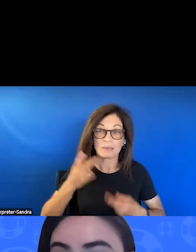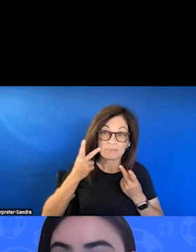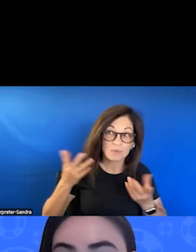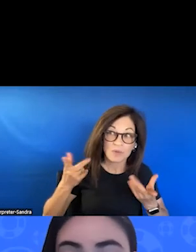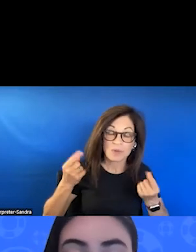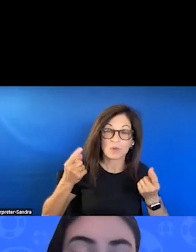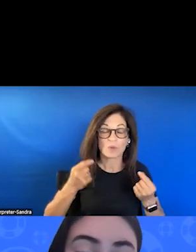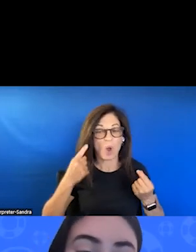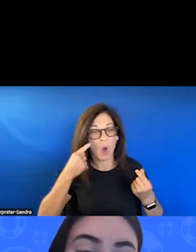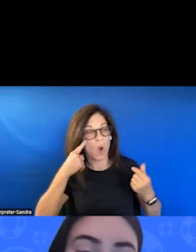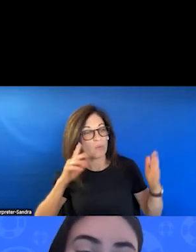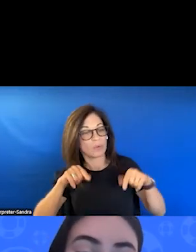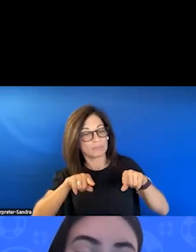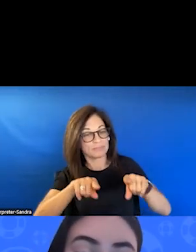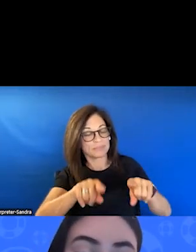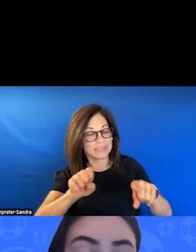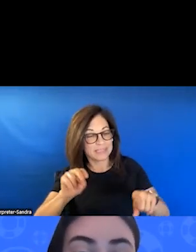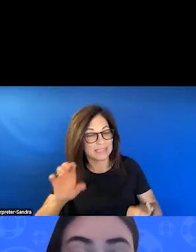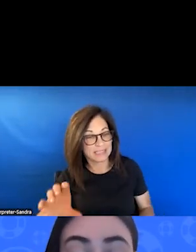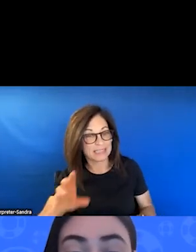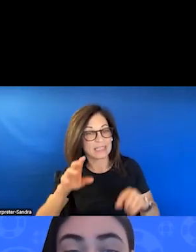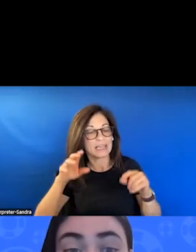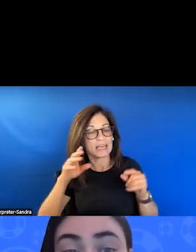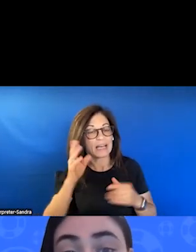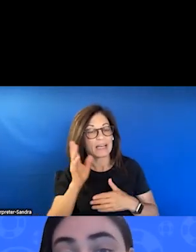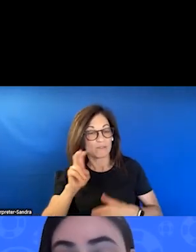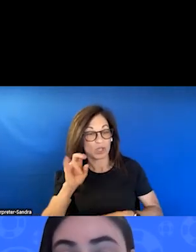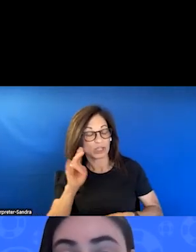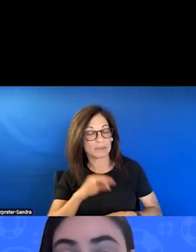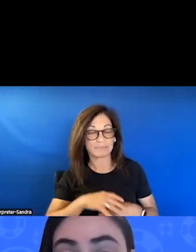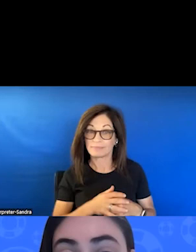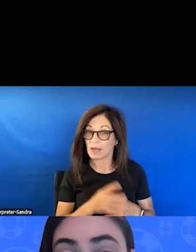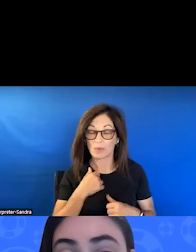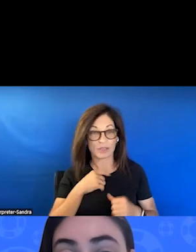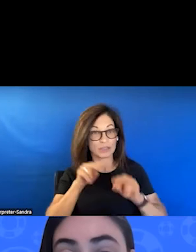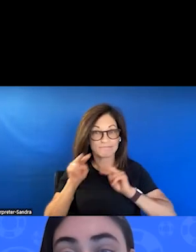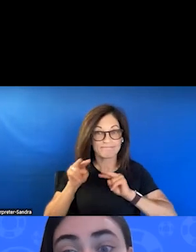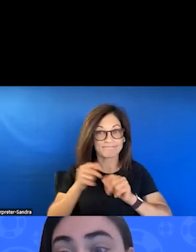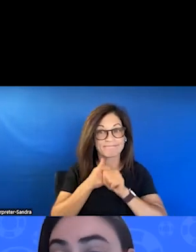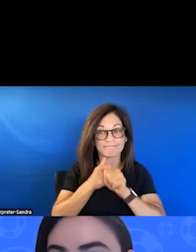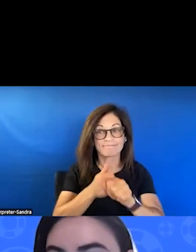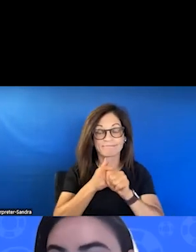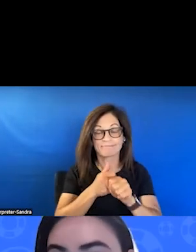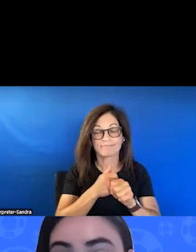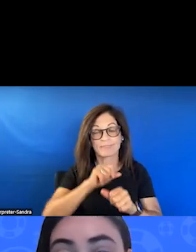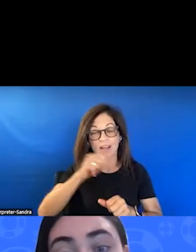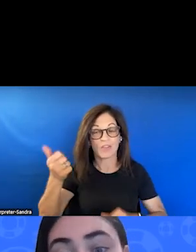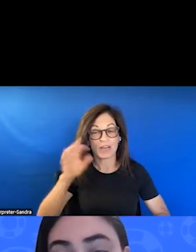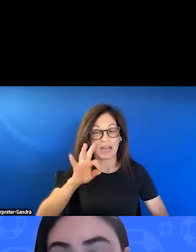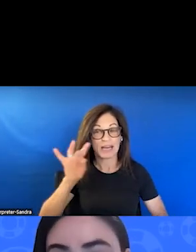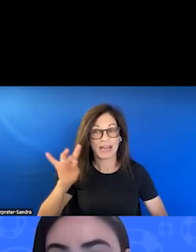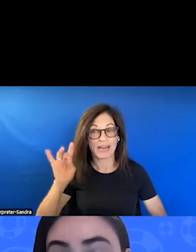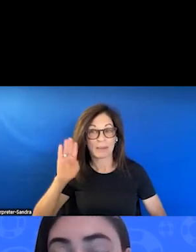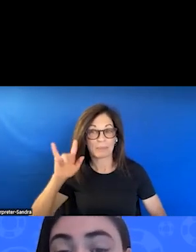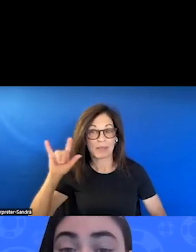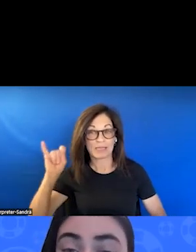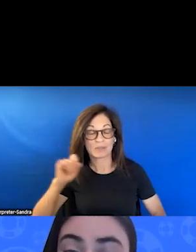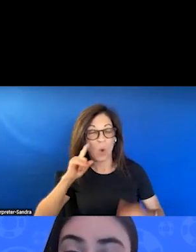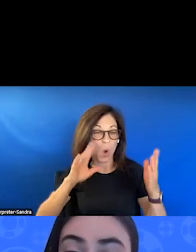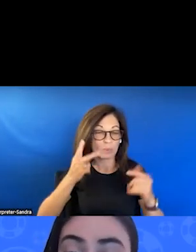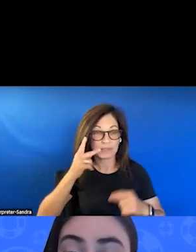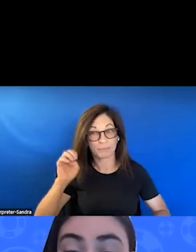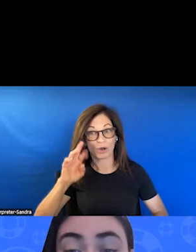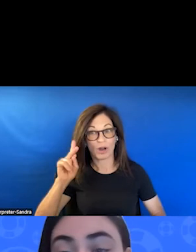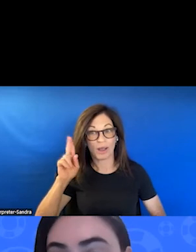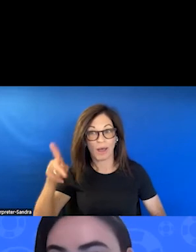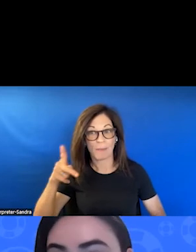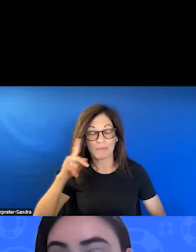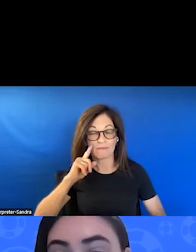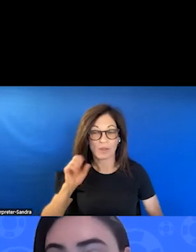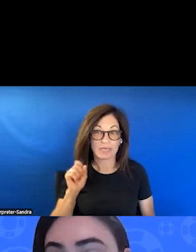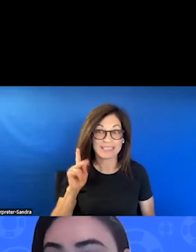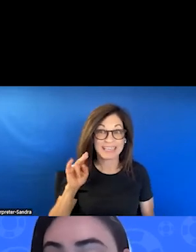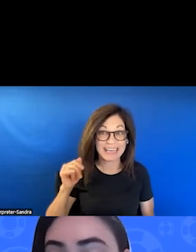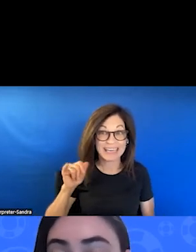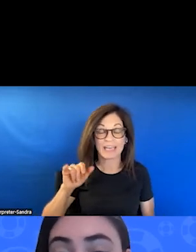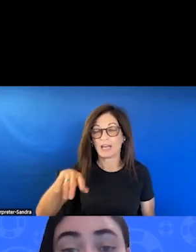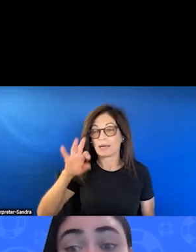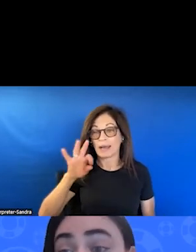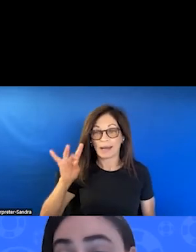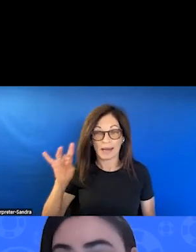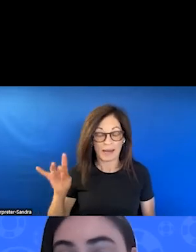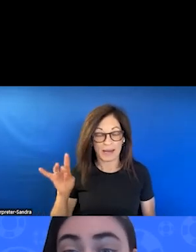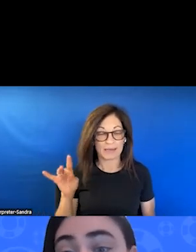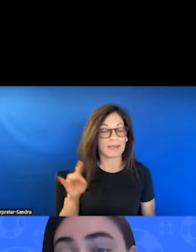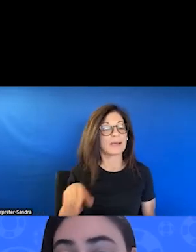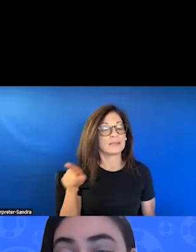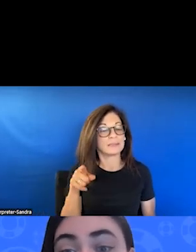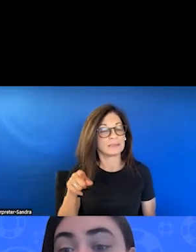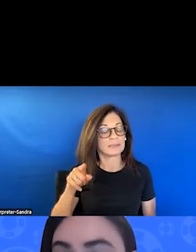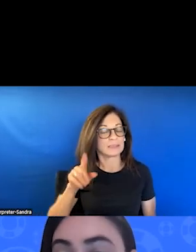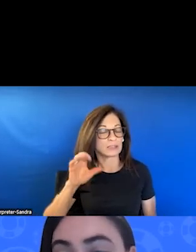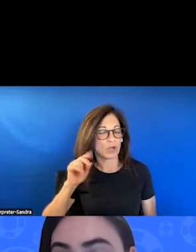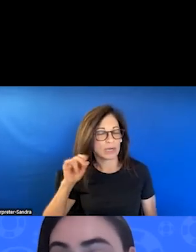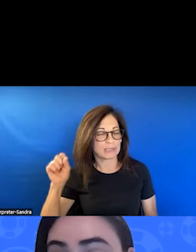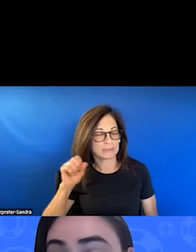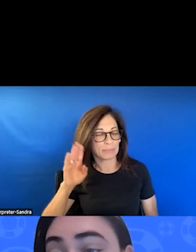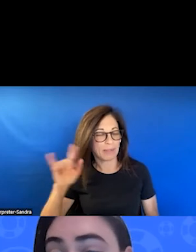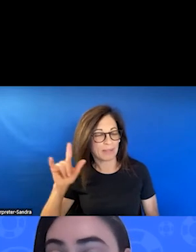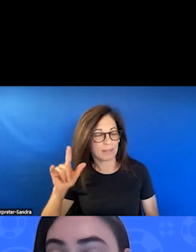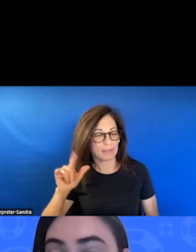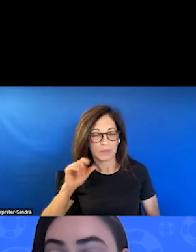ENC. VERSION. AND OTHERWISE WE ARE TRACKING WE ARE KEEPING AN EYE ON IT. LOOKING FORWARD TO IT.